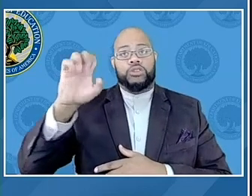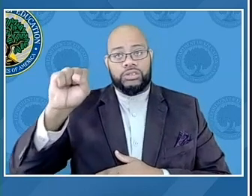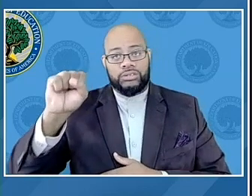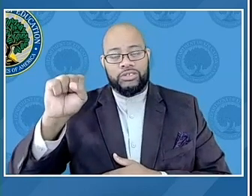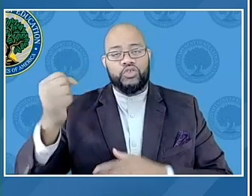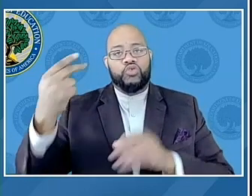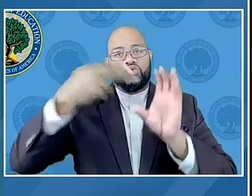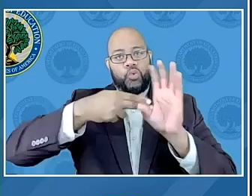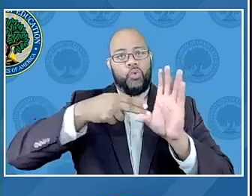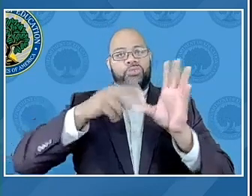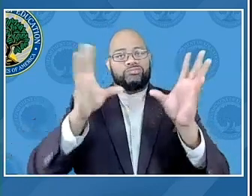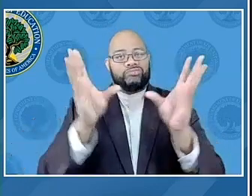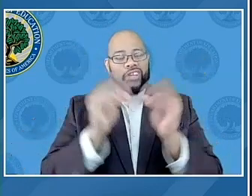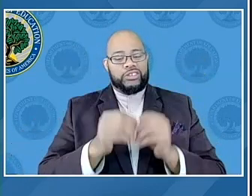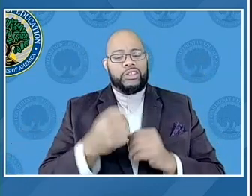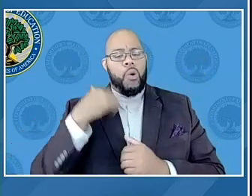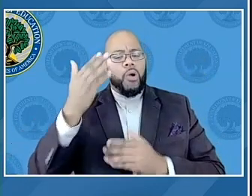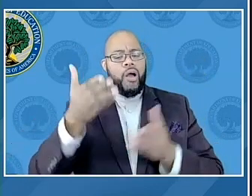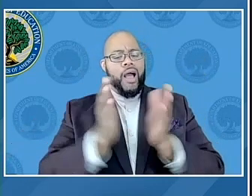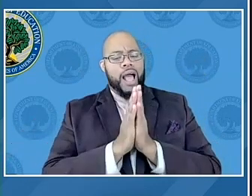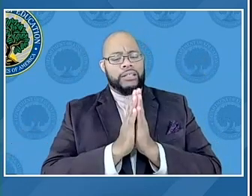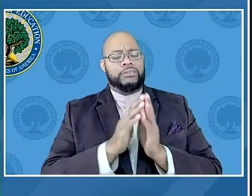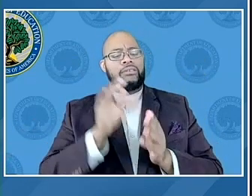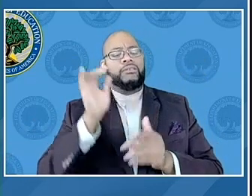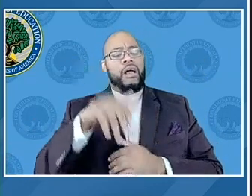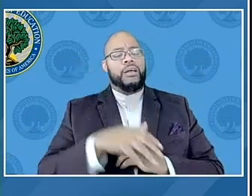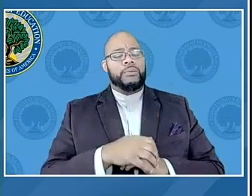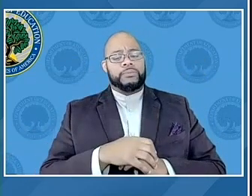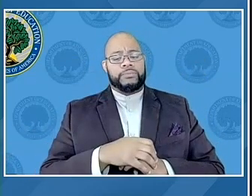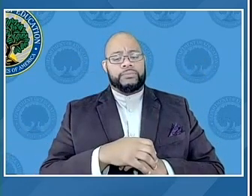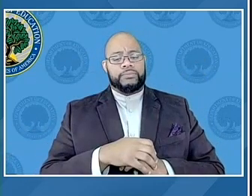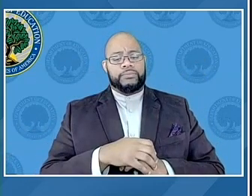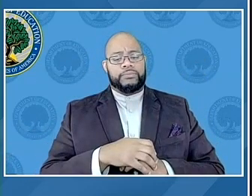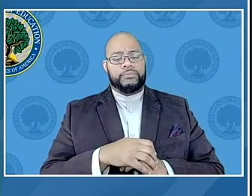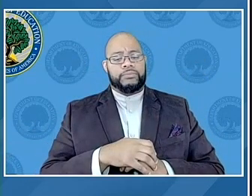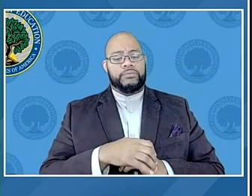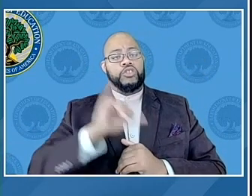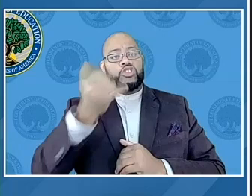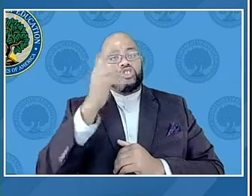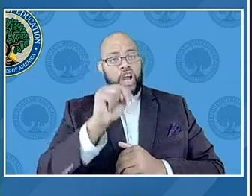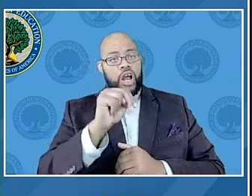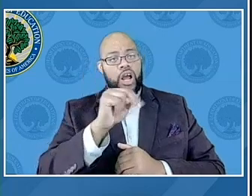I'm going to ask that John and Ed, the